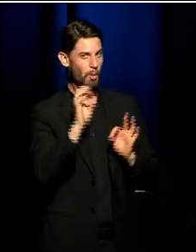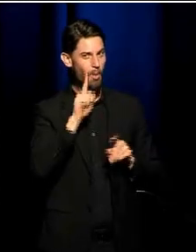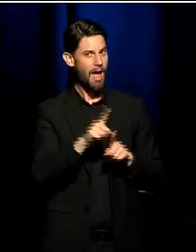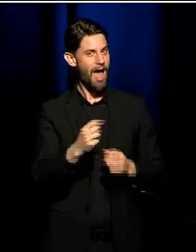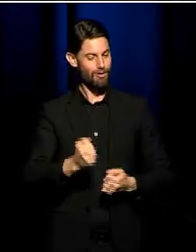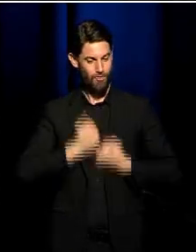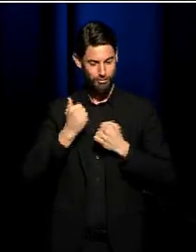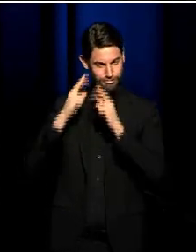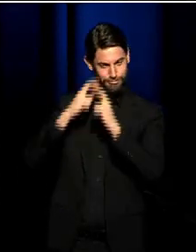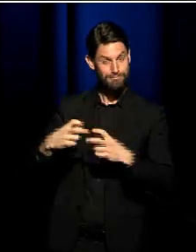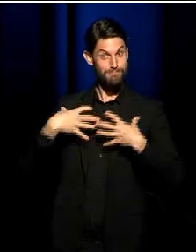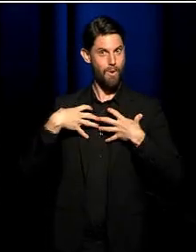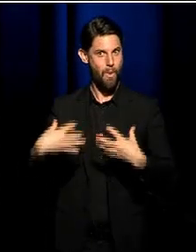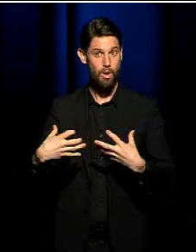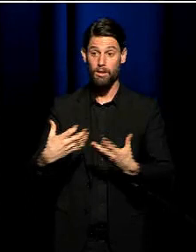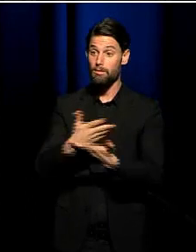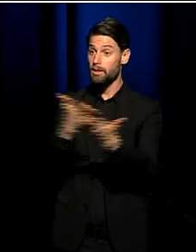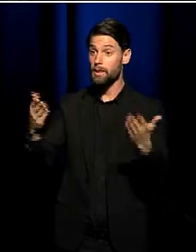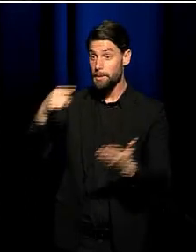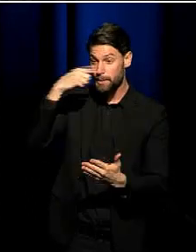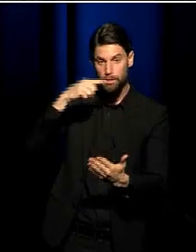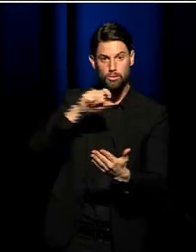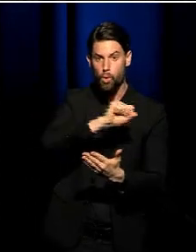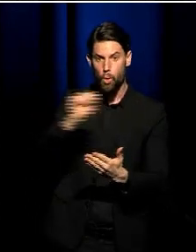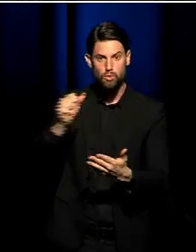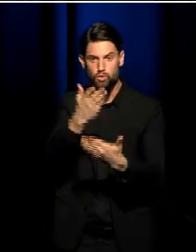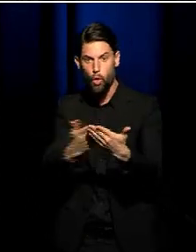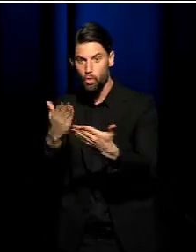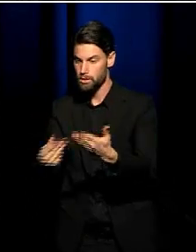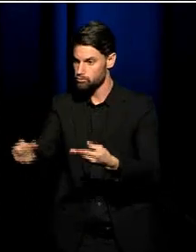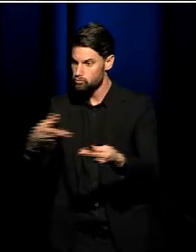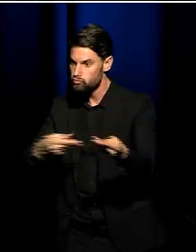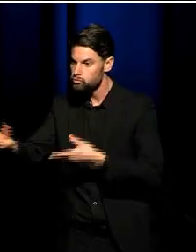including submissions and compulsory processes. The Commission is developing a